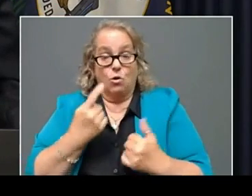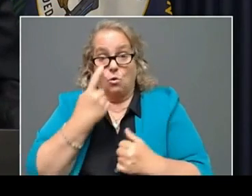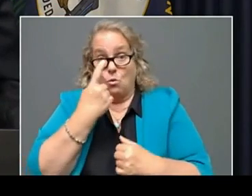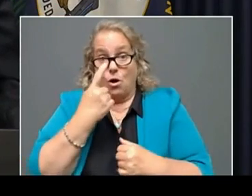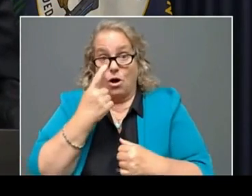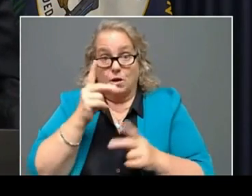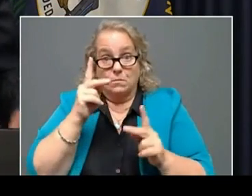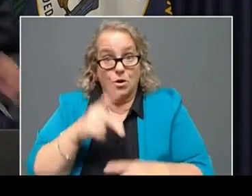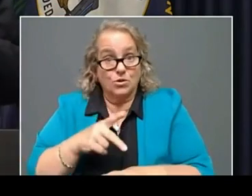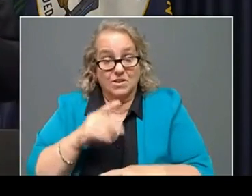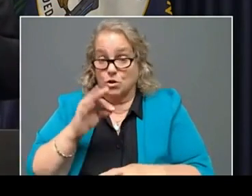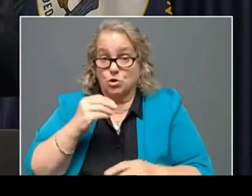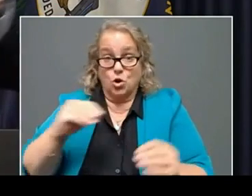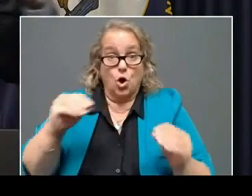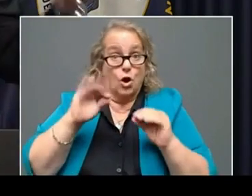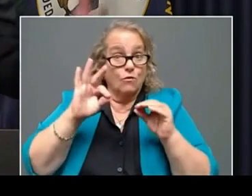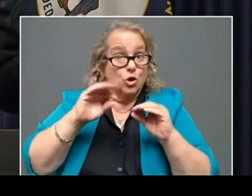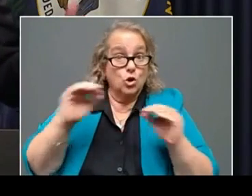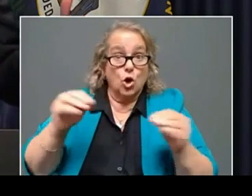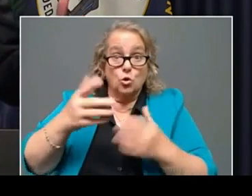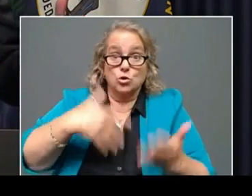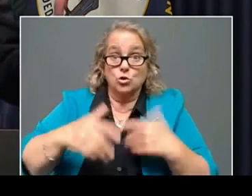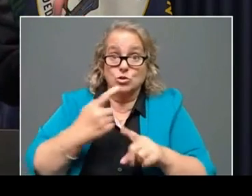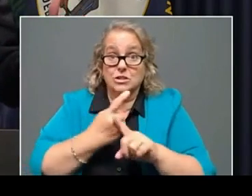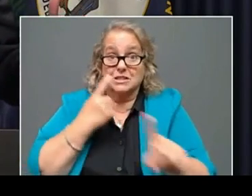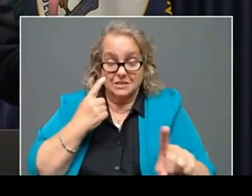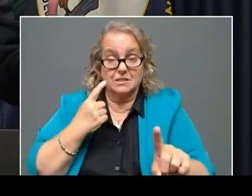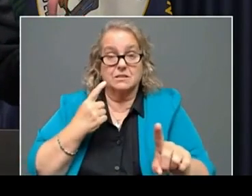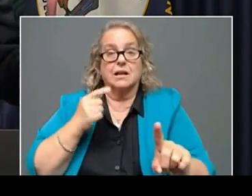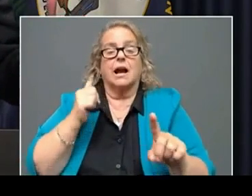distancing or the rest could cause a quarantine of the whole class and you